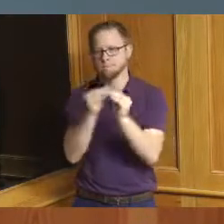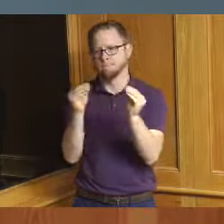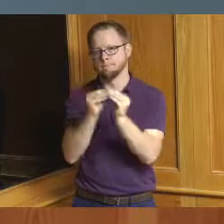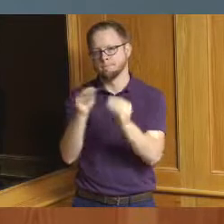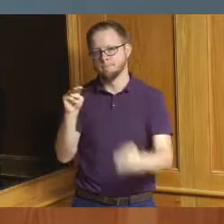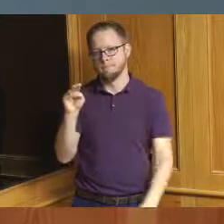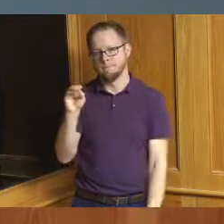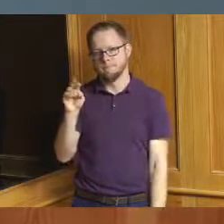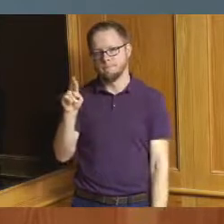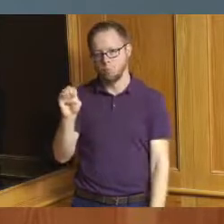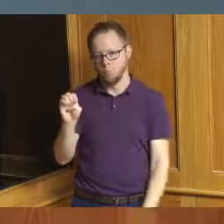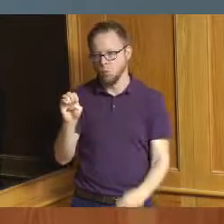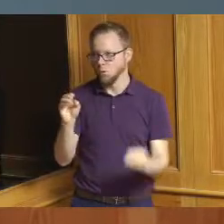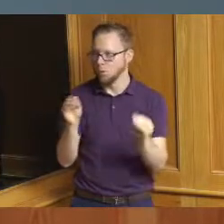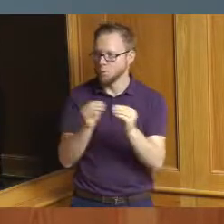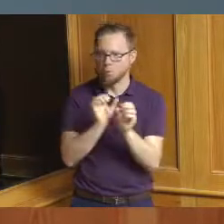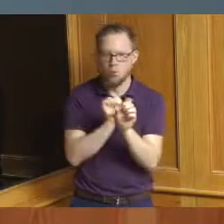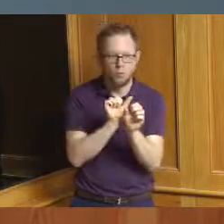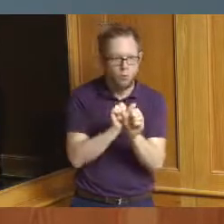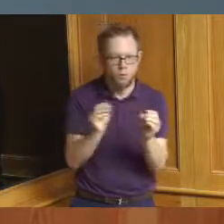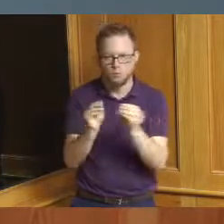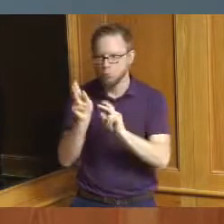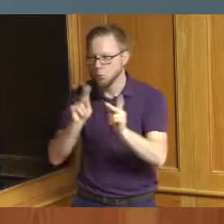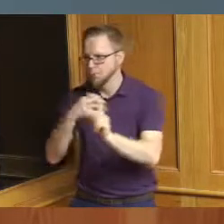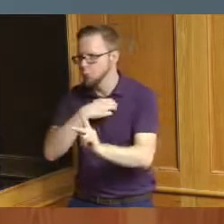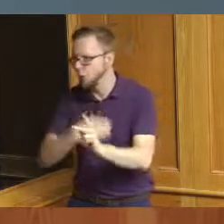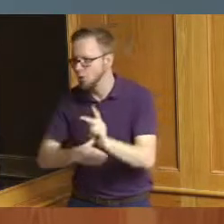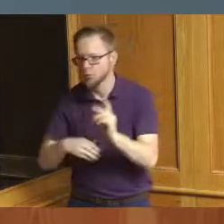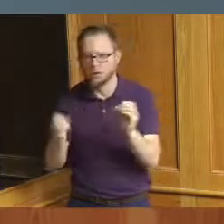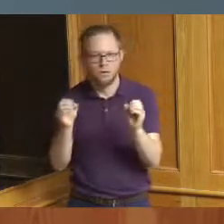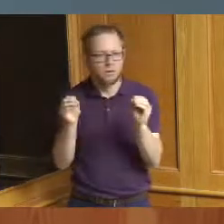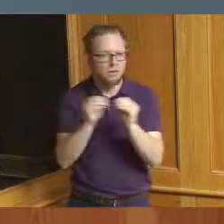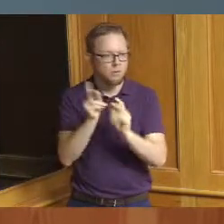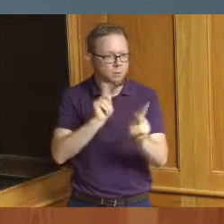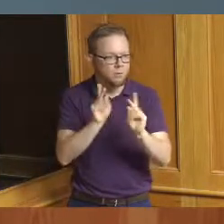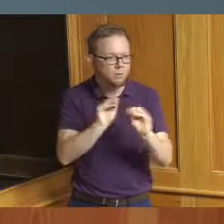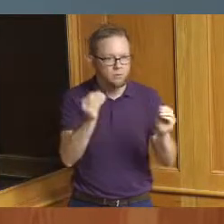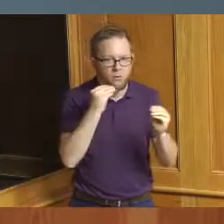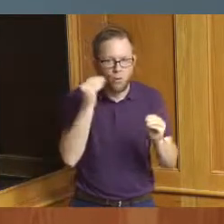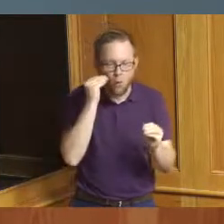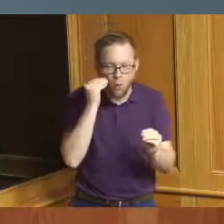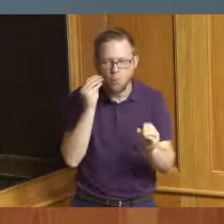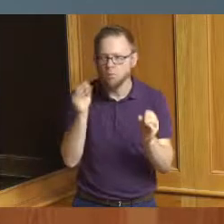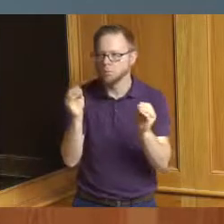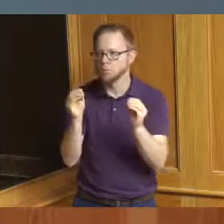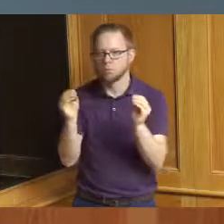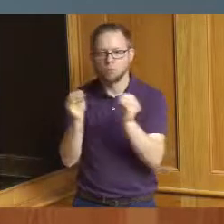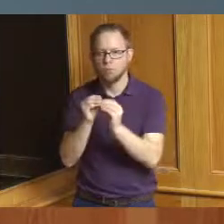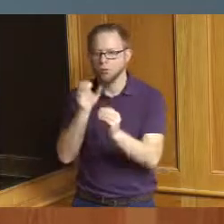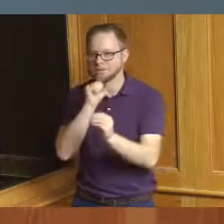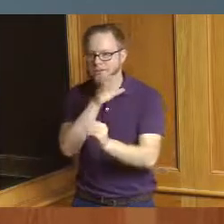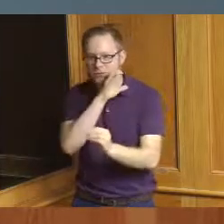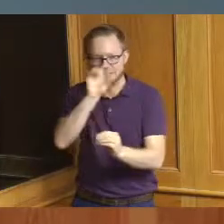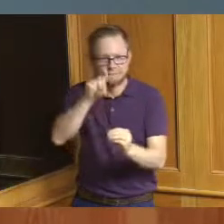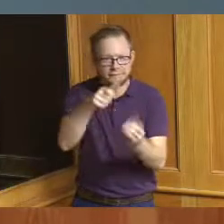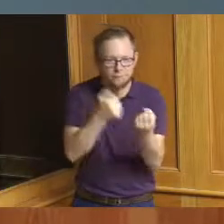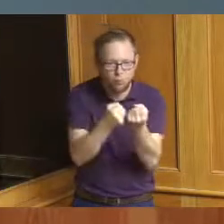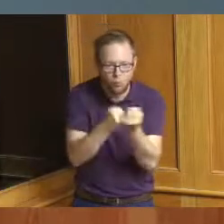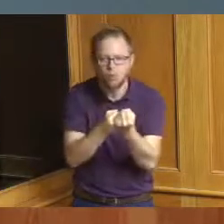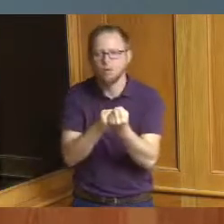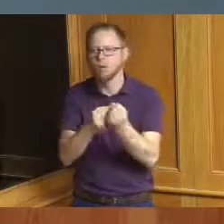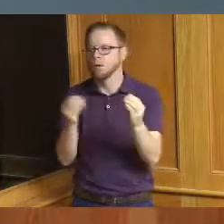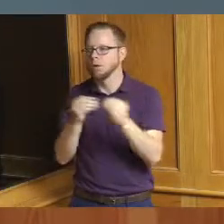more people to feed more shelter for the homeless more seniors to be cared for more youth to engage